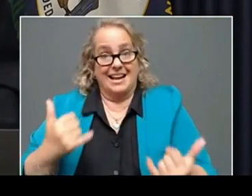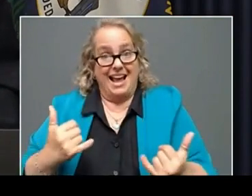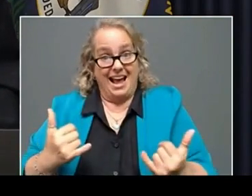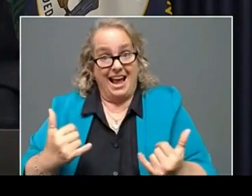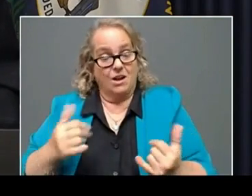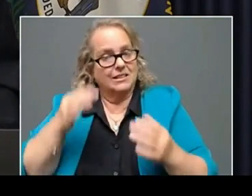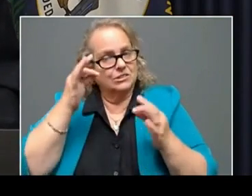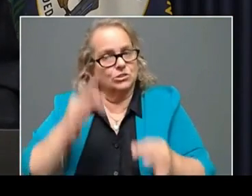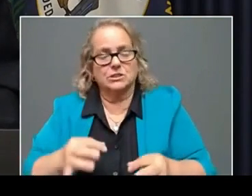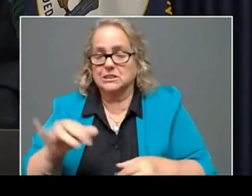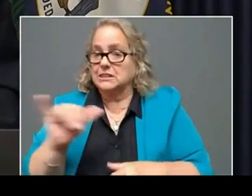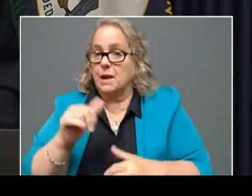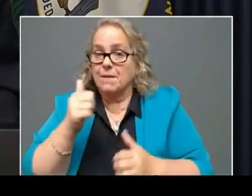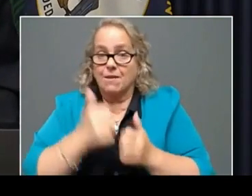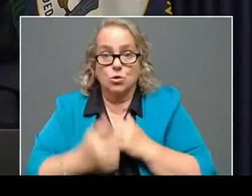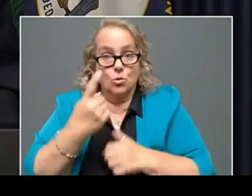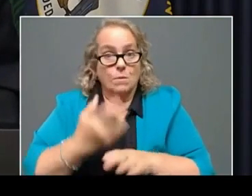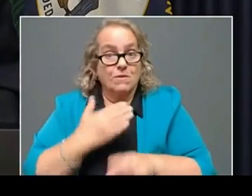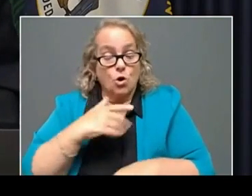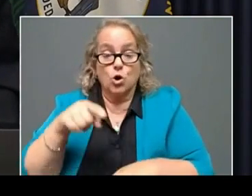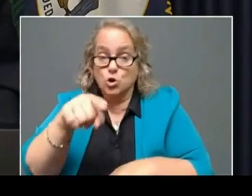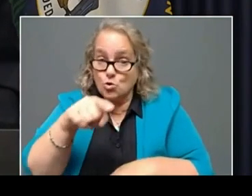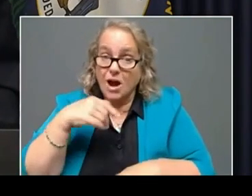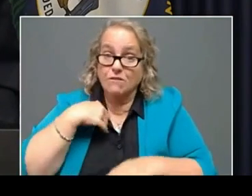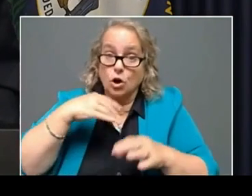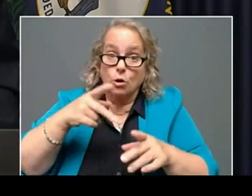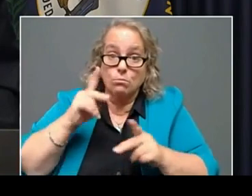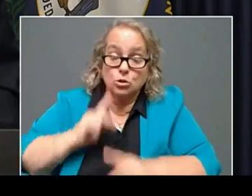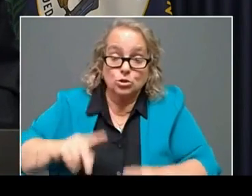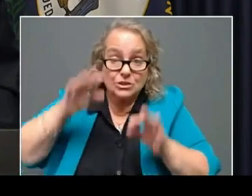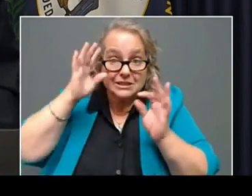decision that they can make that protects them to a very significant